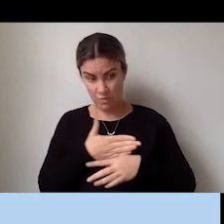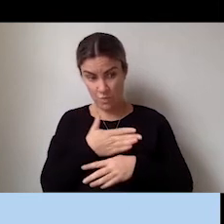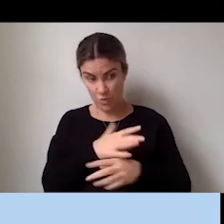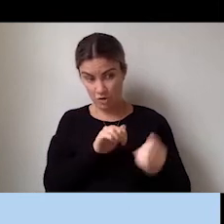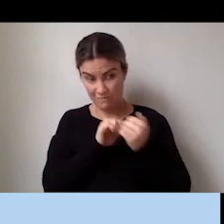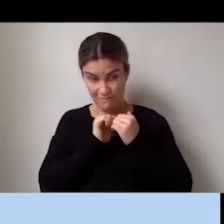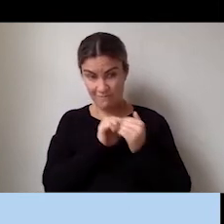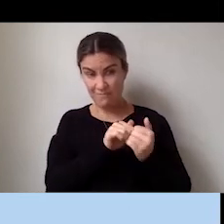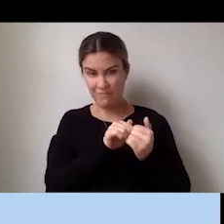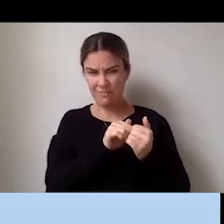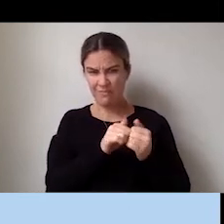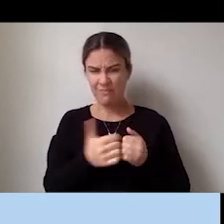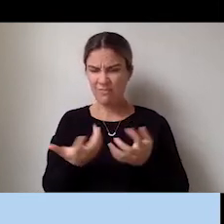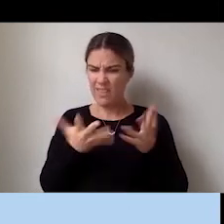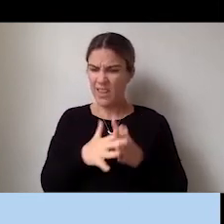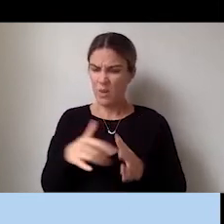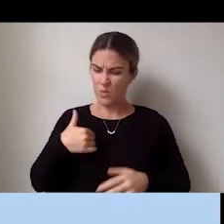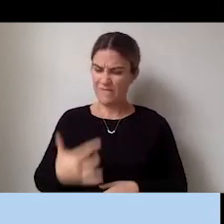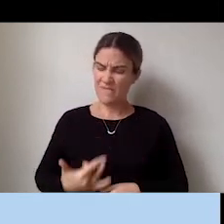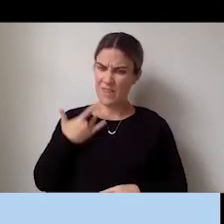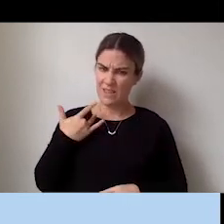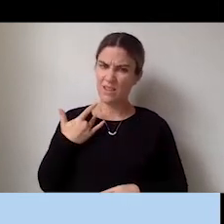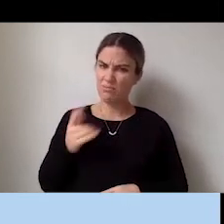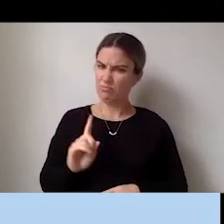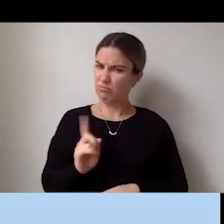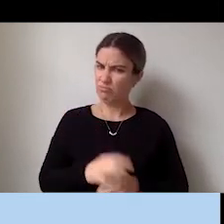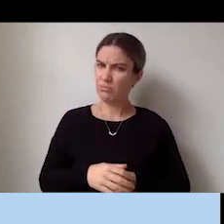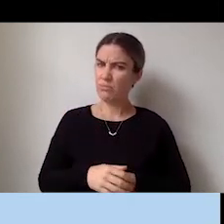Where else do we see the leadership that we want to emulate?" I think when I was